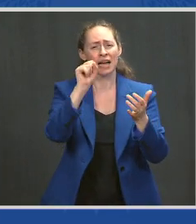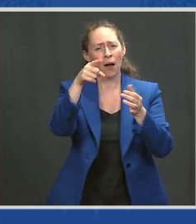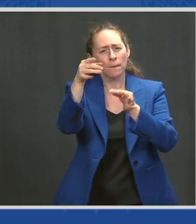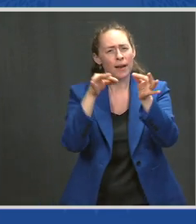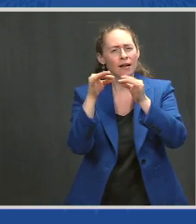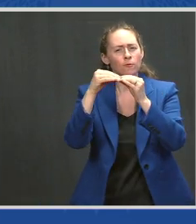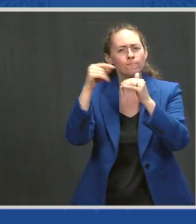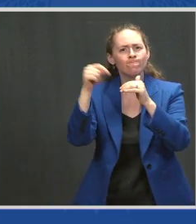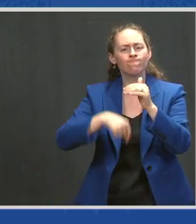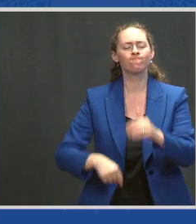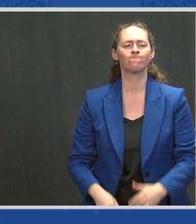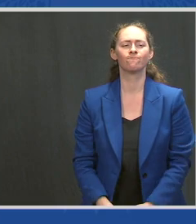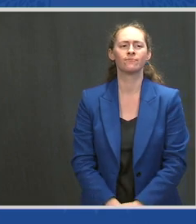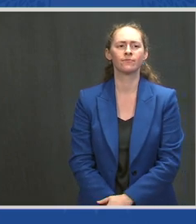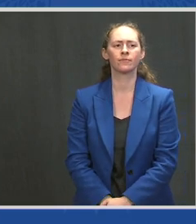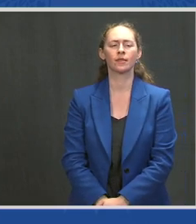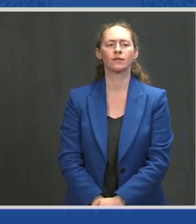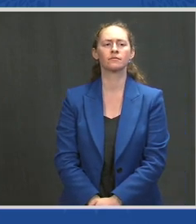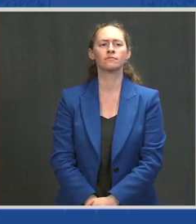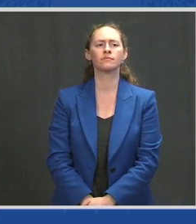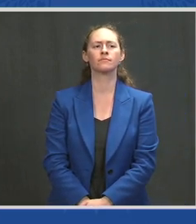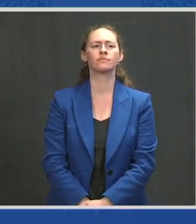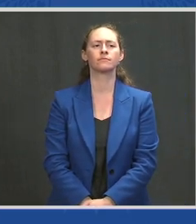The President: Let me answer your first -- well, I'll second question, first.